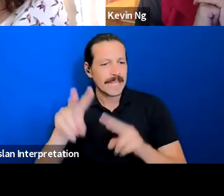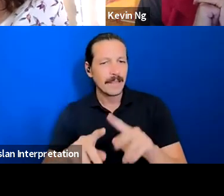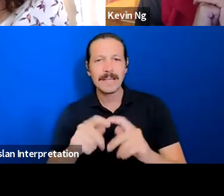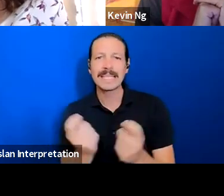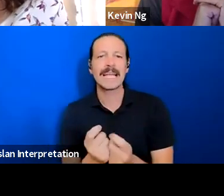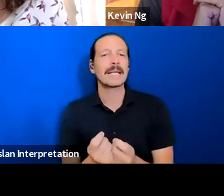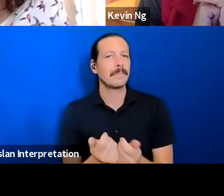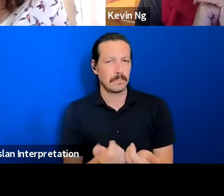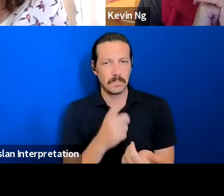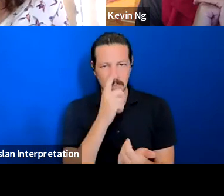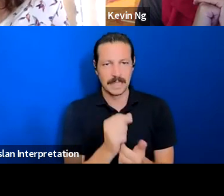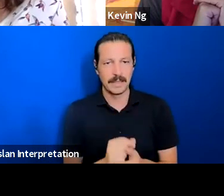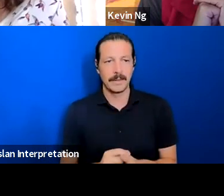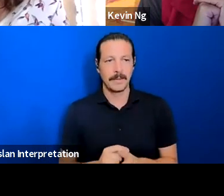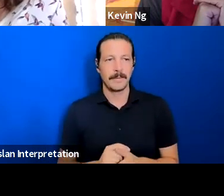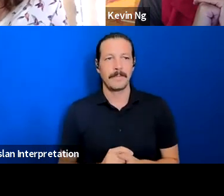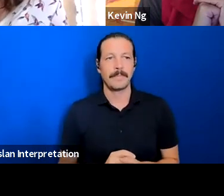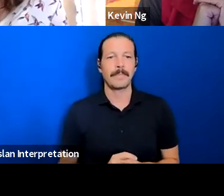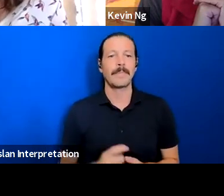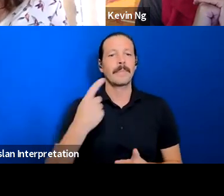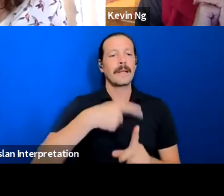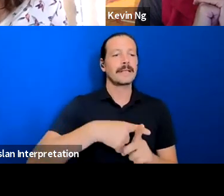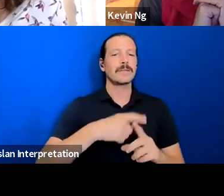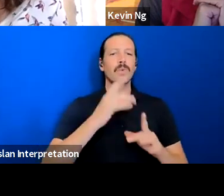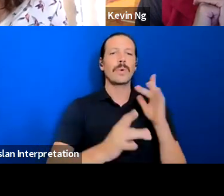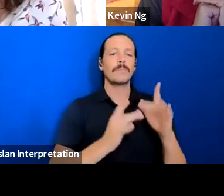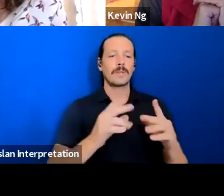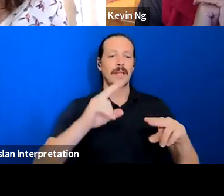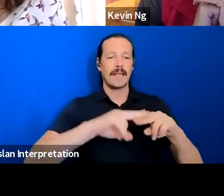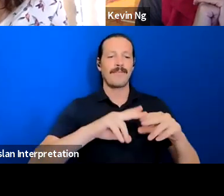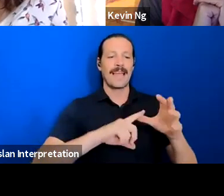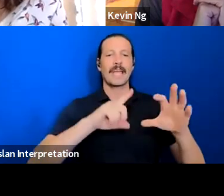the frequently asked questions on the website. And get in touch with you have any problems with